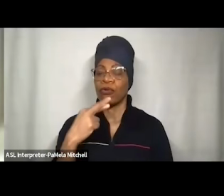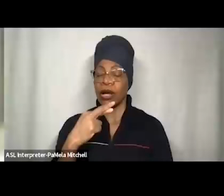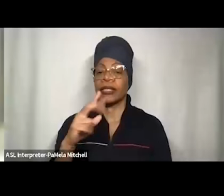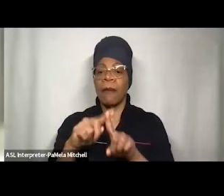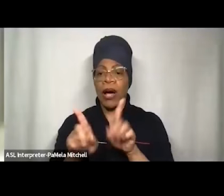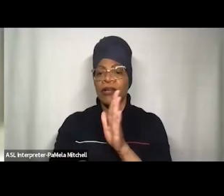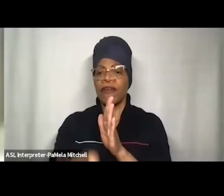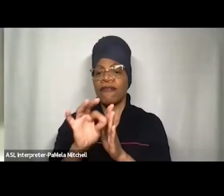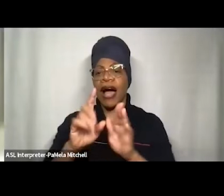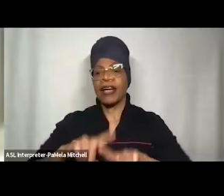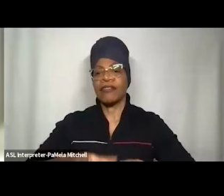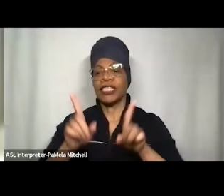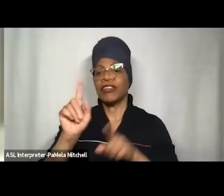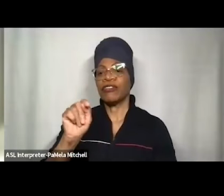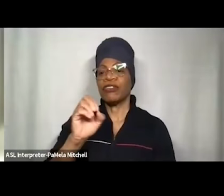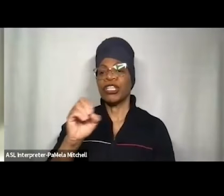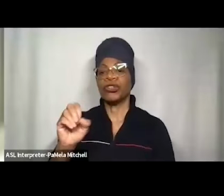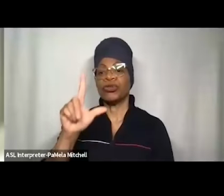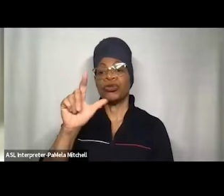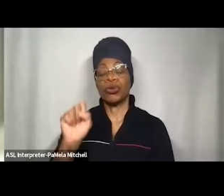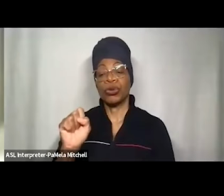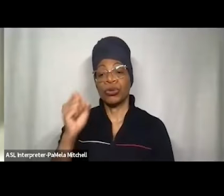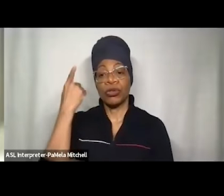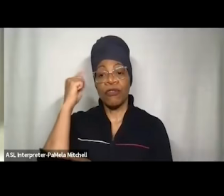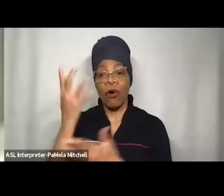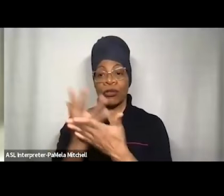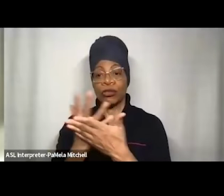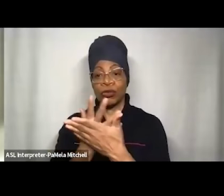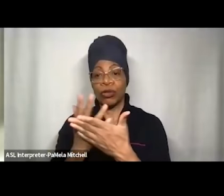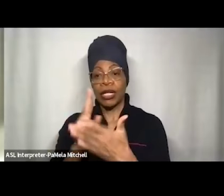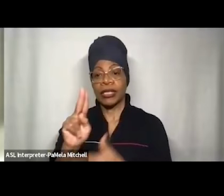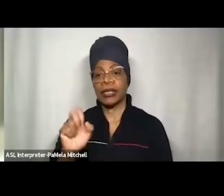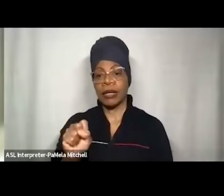for substance use disorder screening and looking at whether these instruments